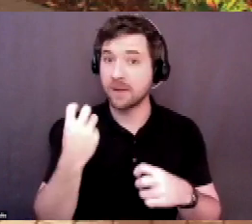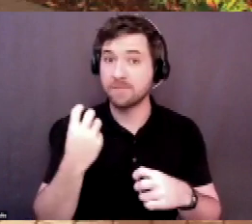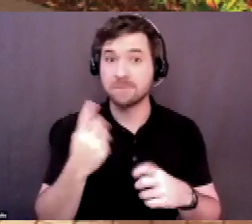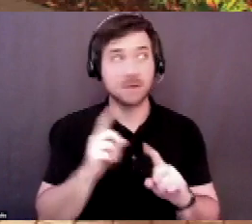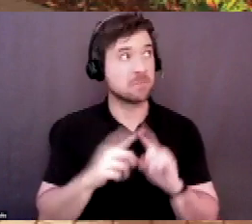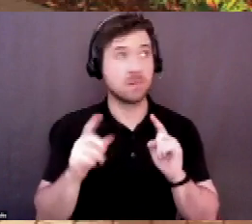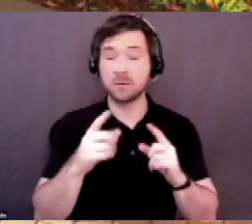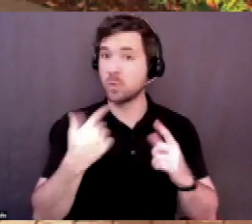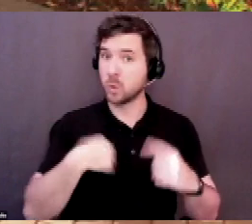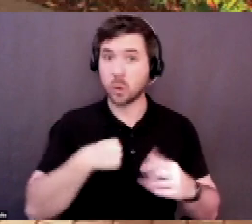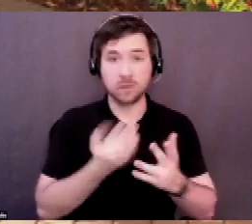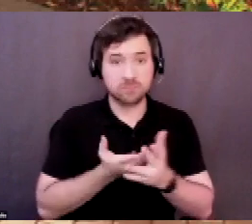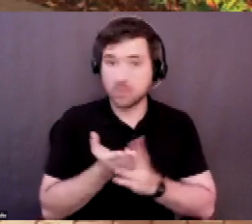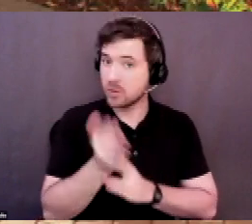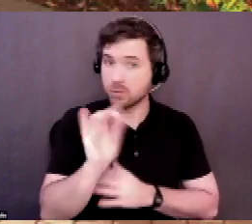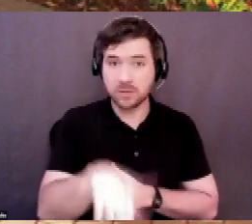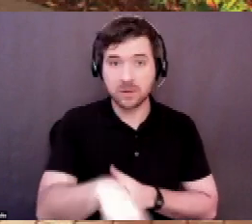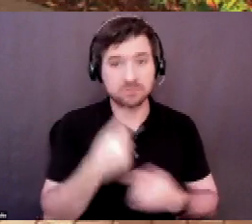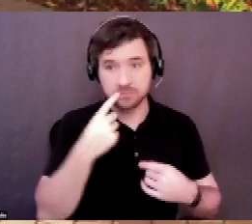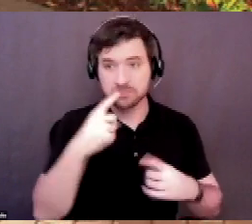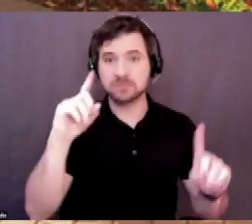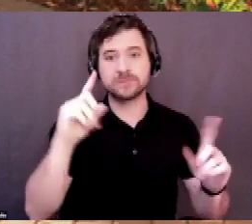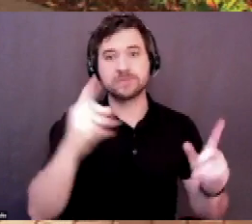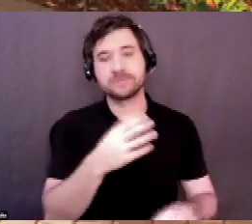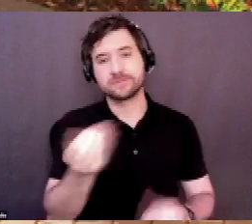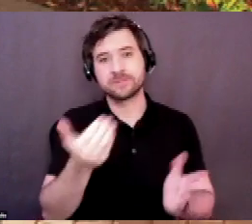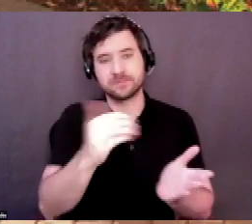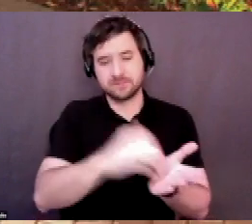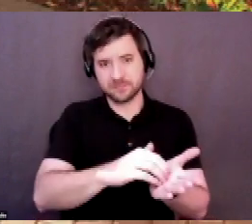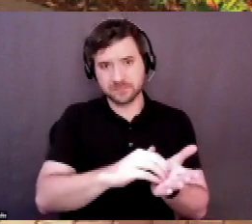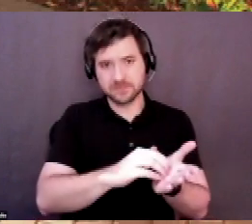Again, it was because of so many of